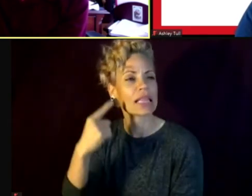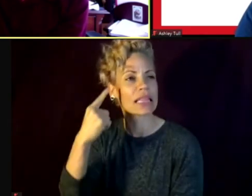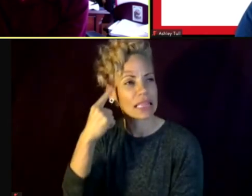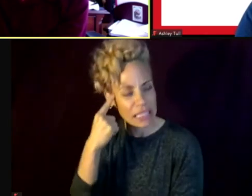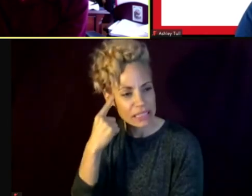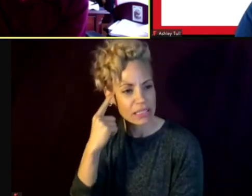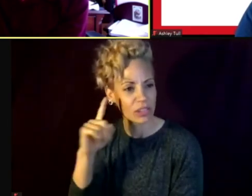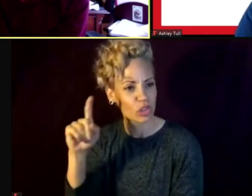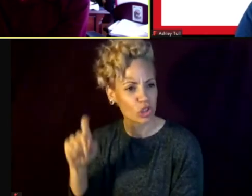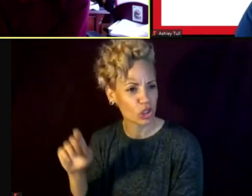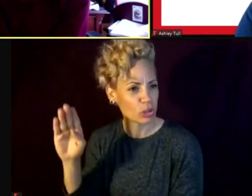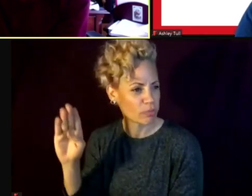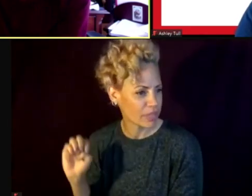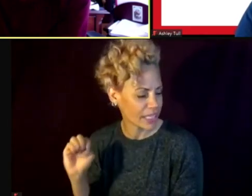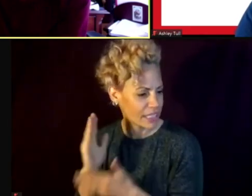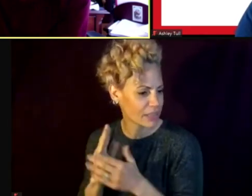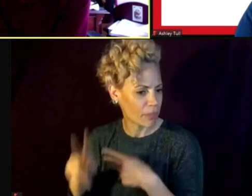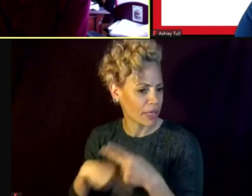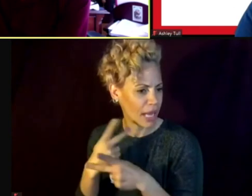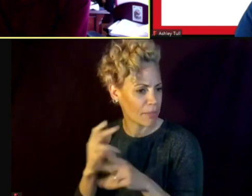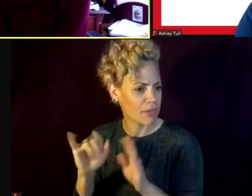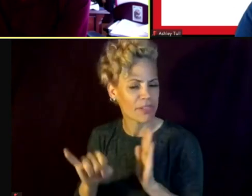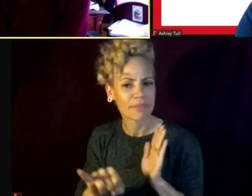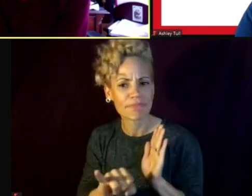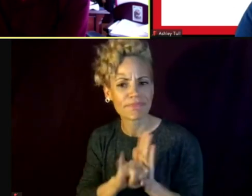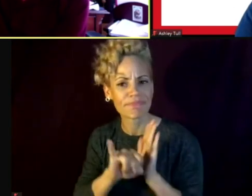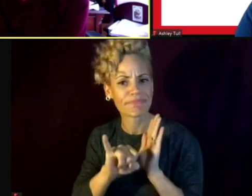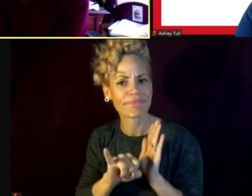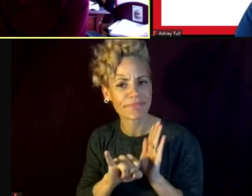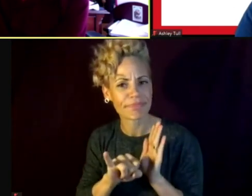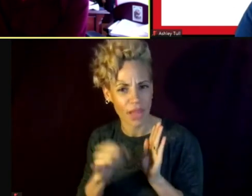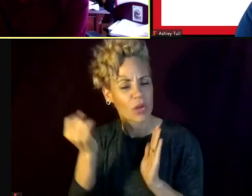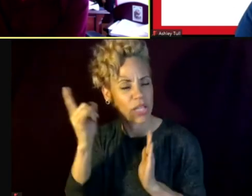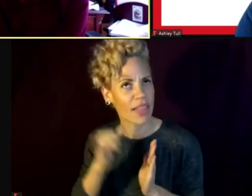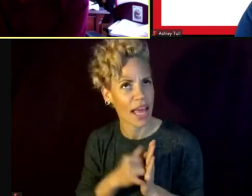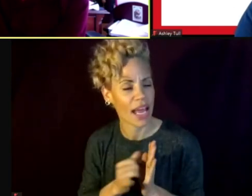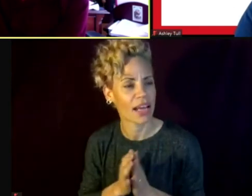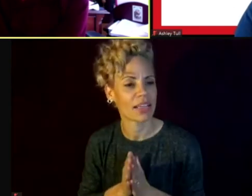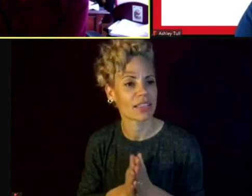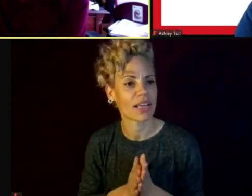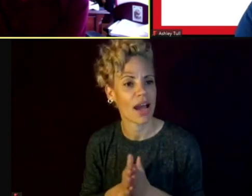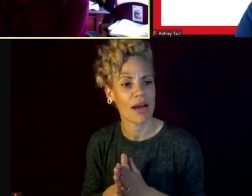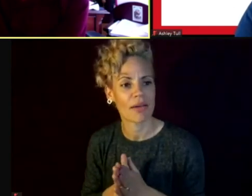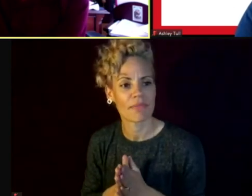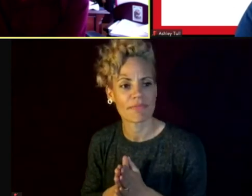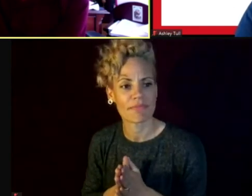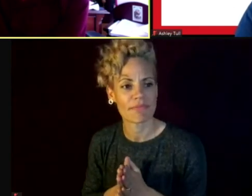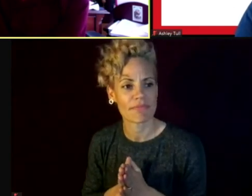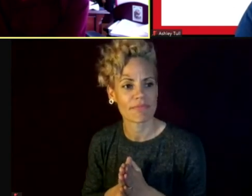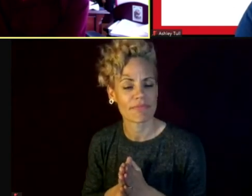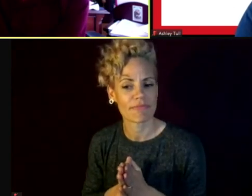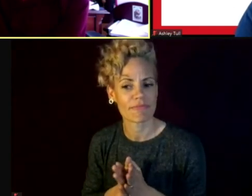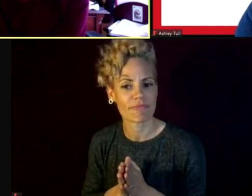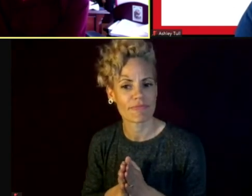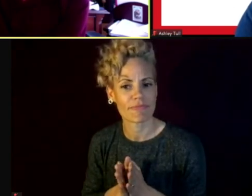some type of identification, I understand that. But it shouldn't be a driver's license.